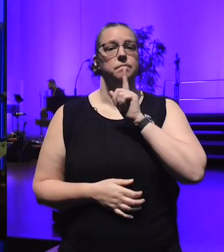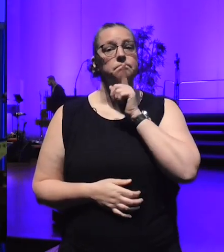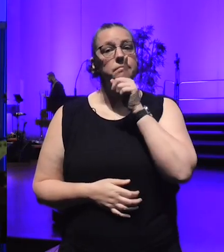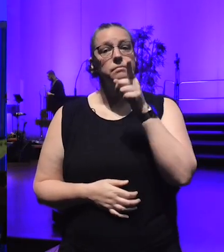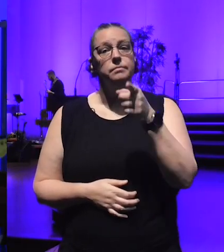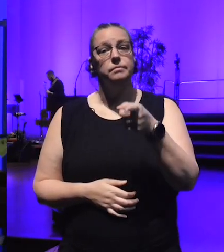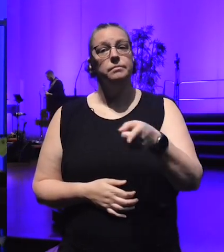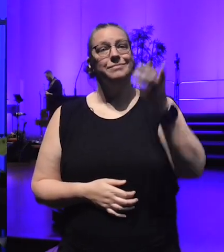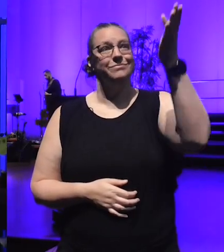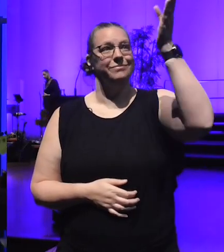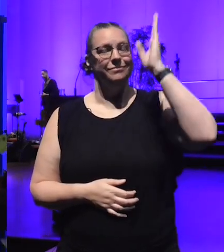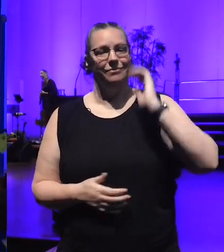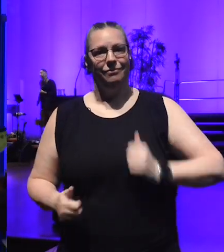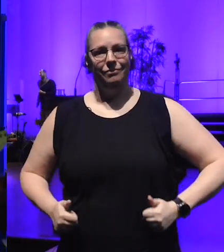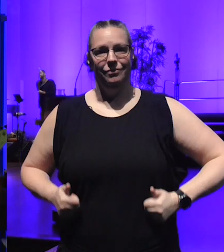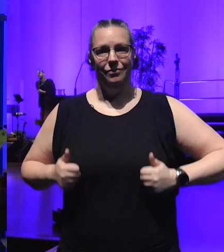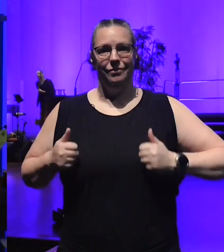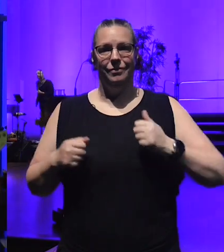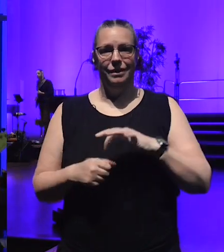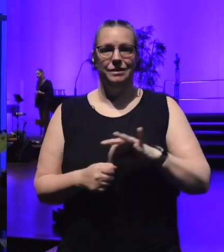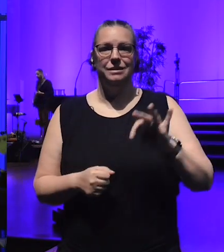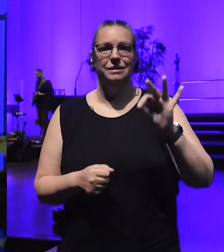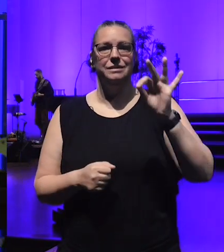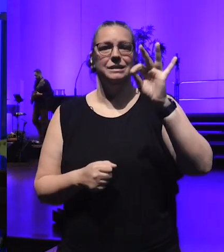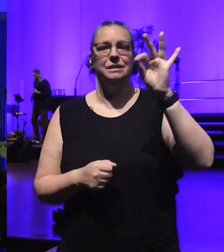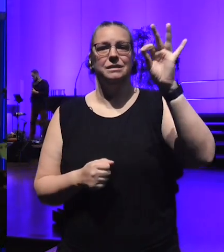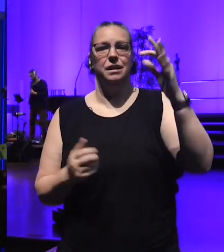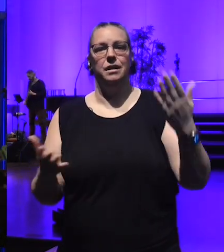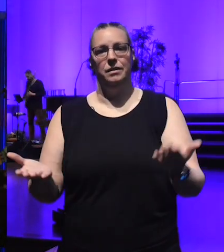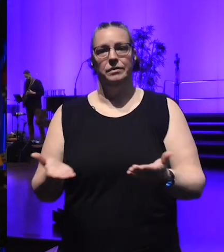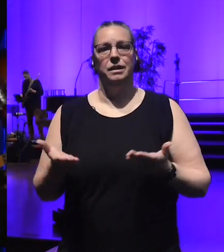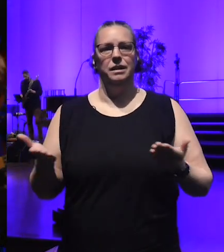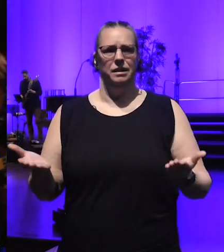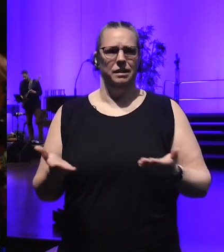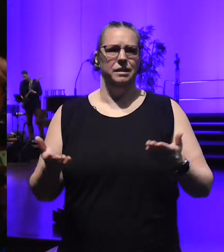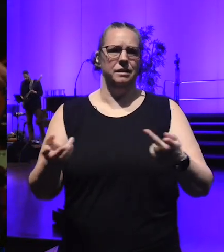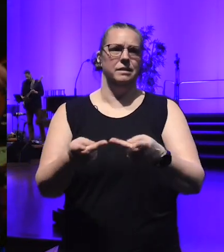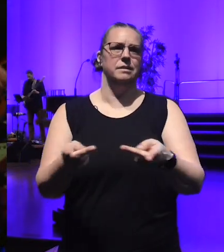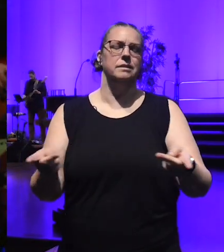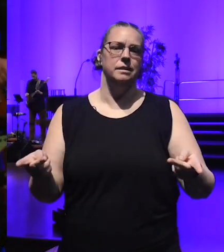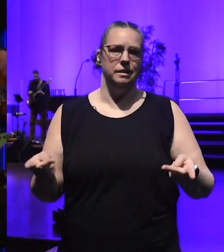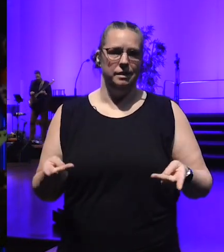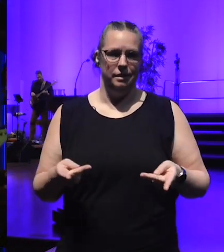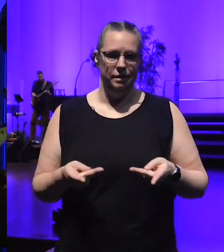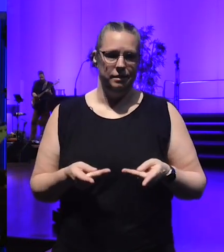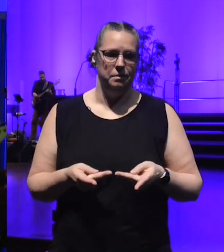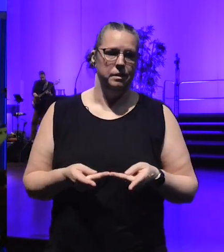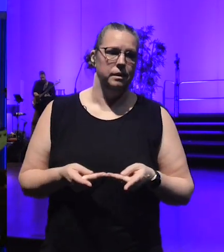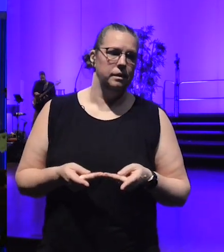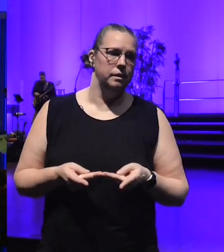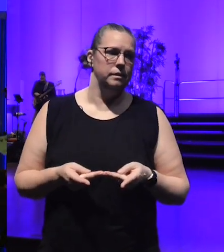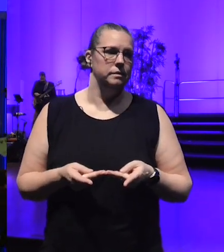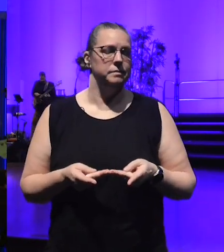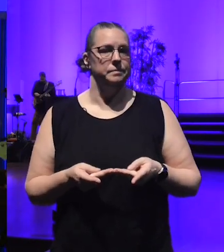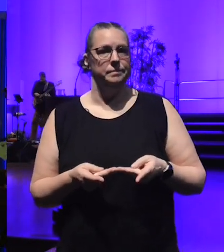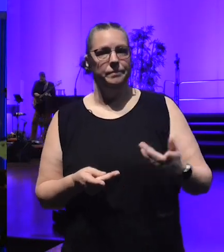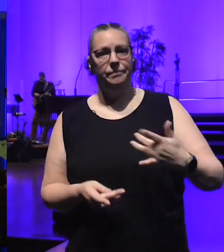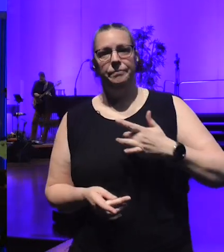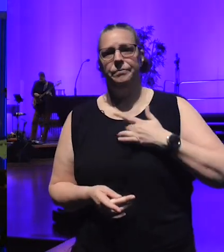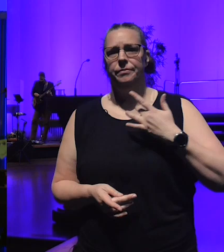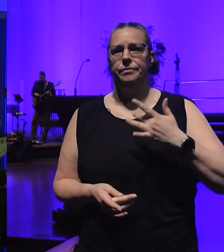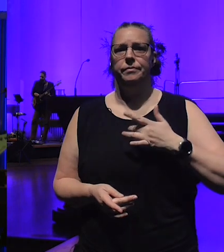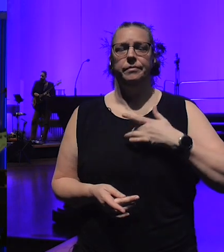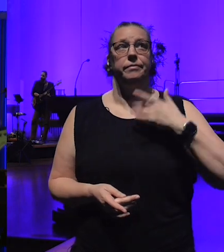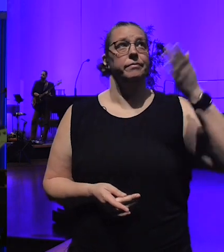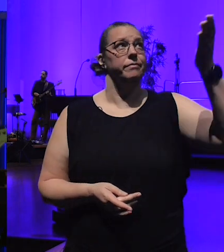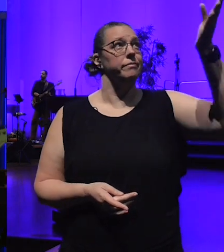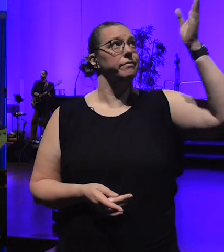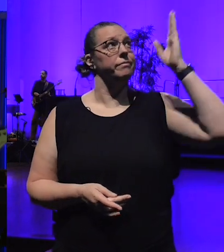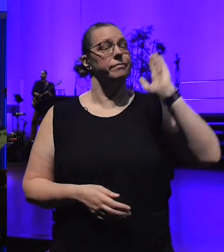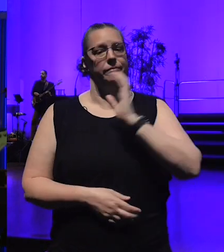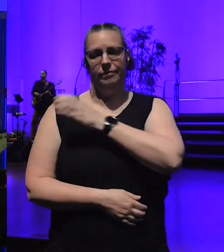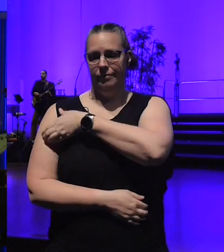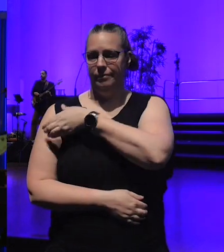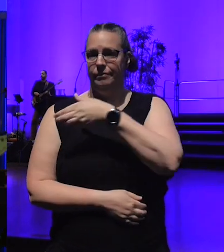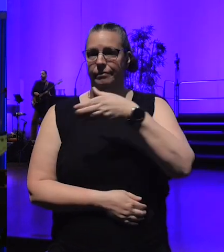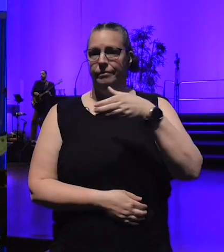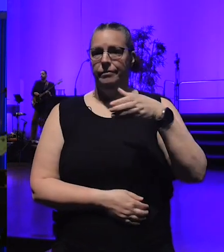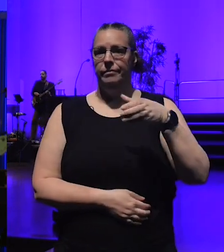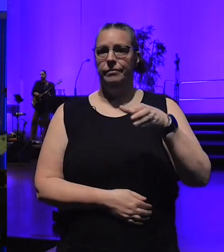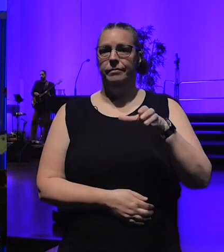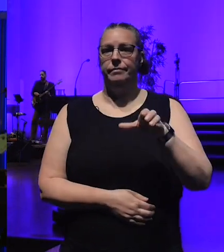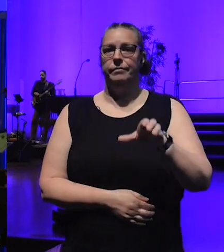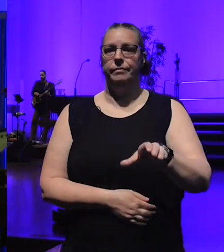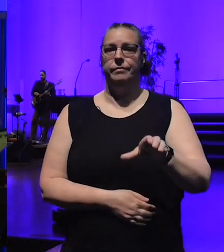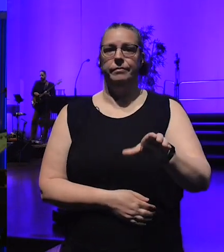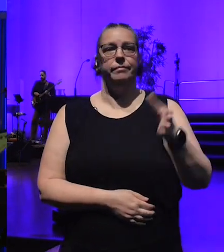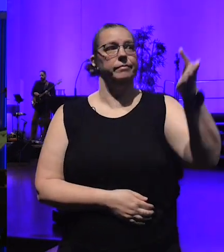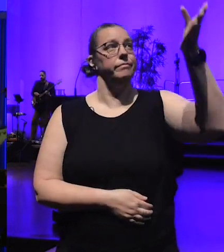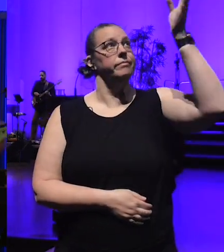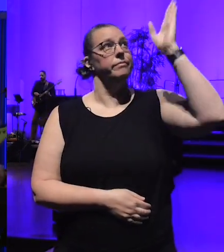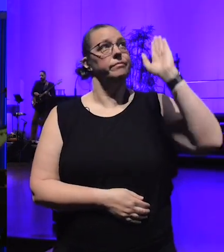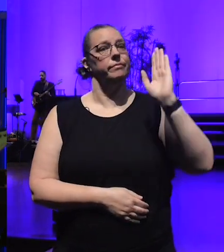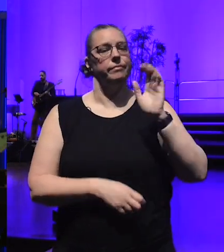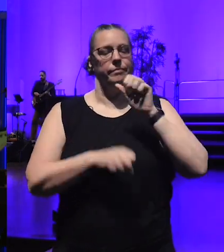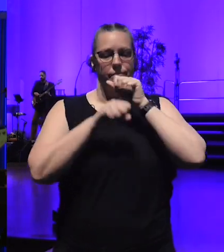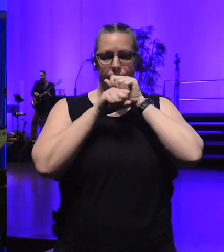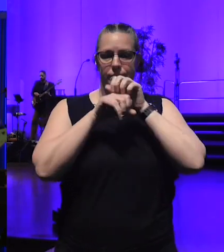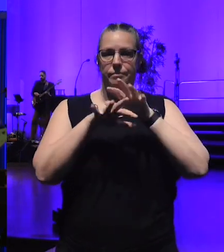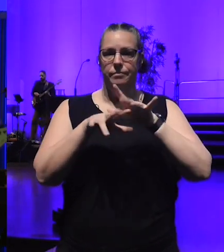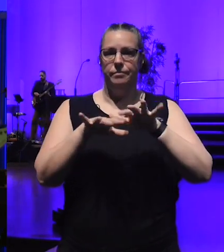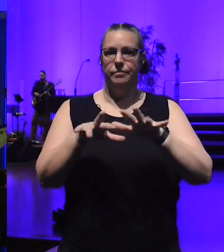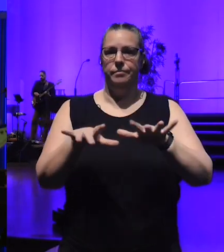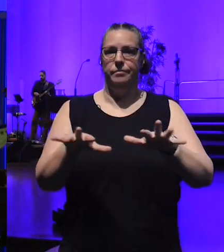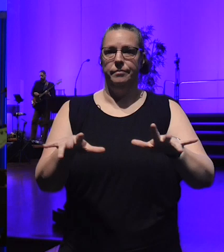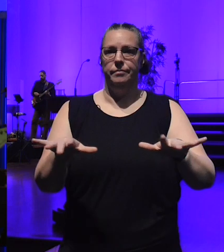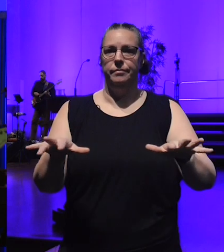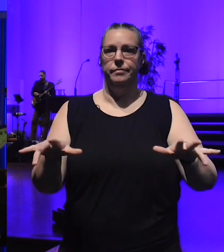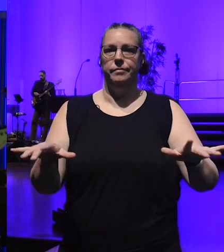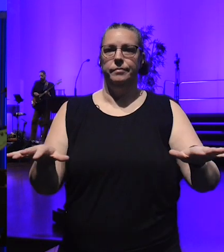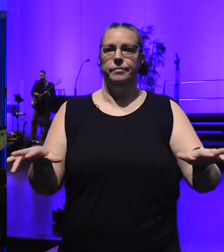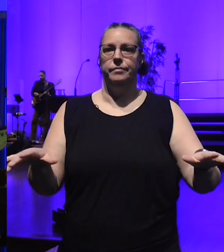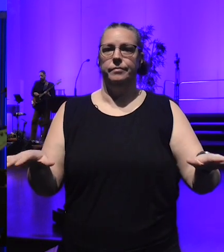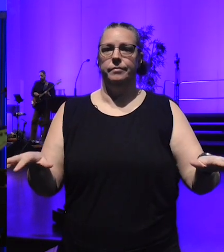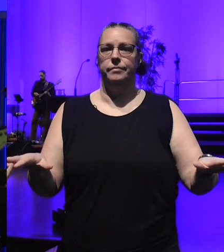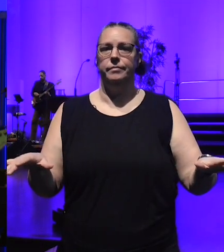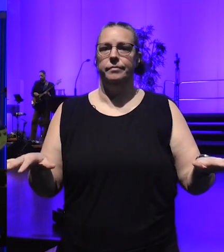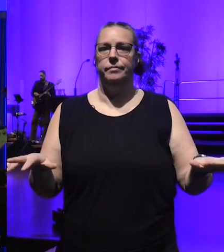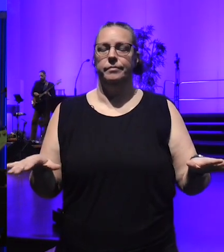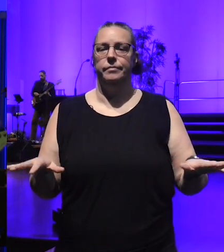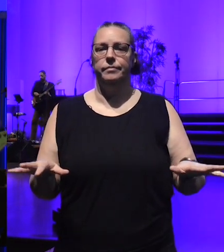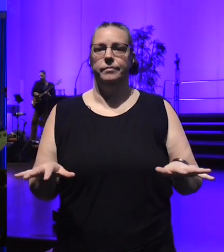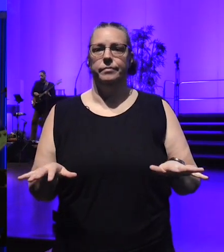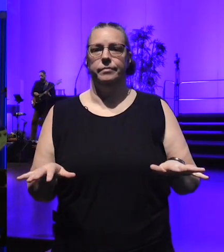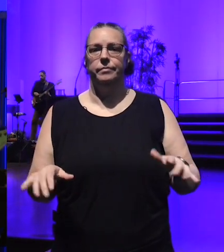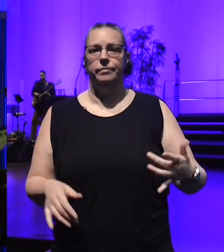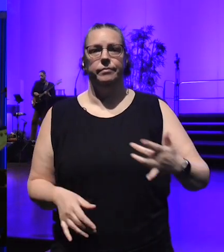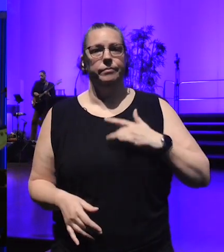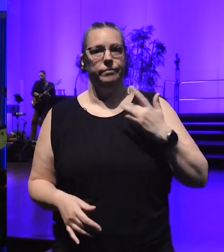surely the presence of God is in this place I can feel the mighty power and the grace